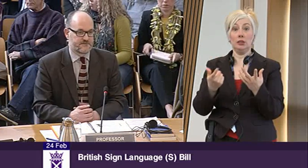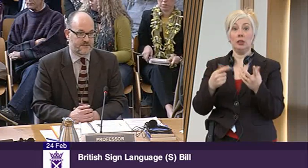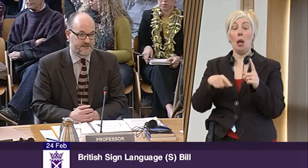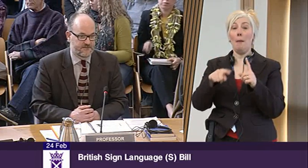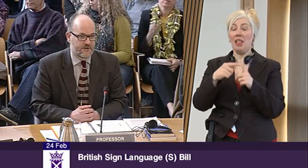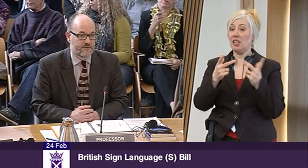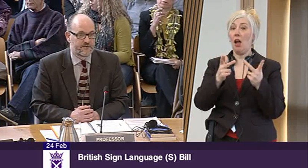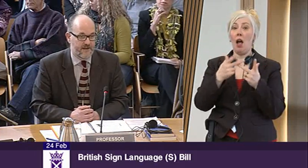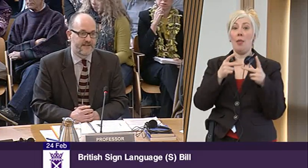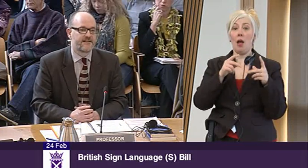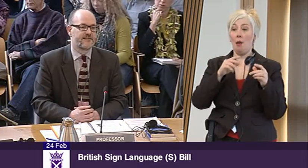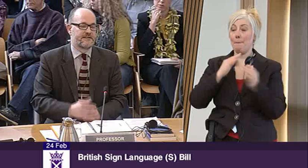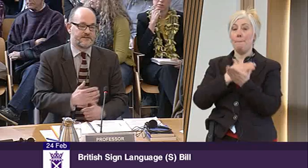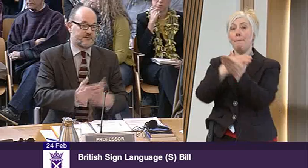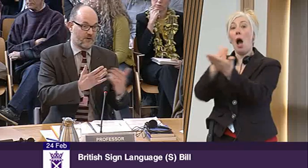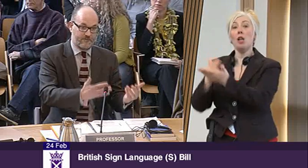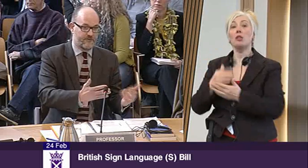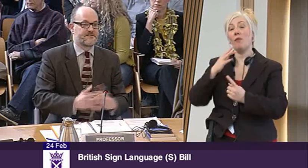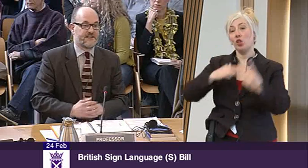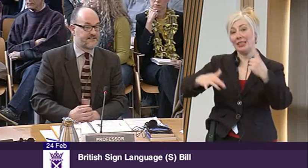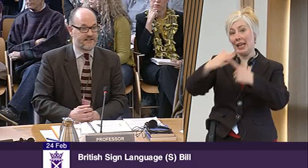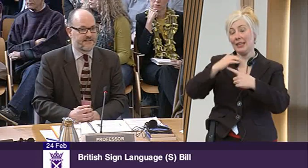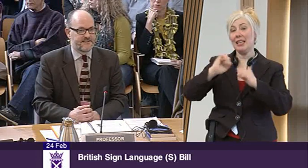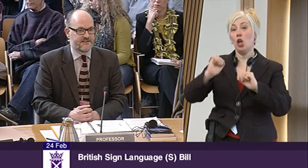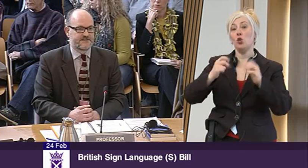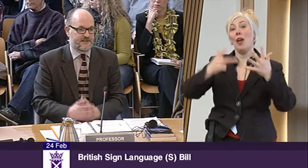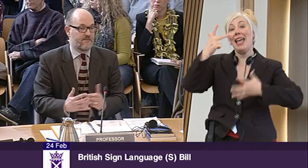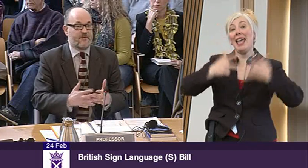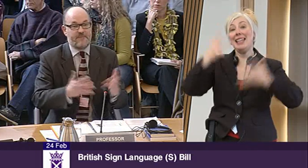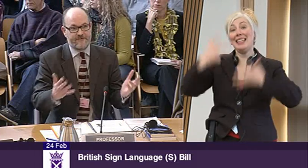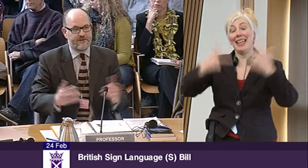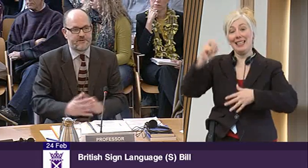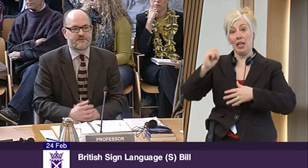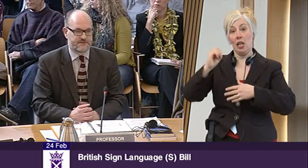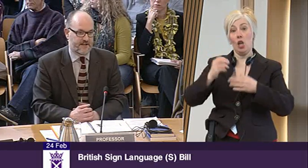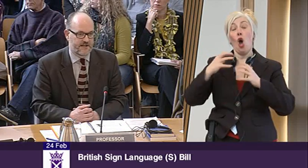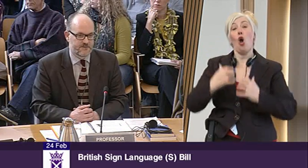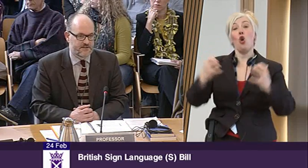of society follow from that. The conference in 1880 that banned the use of sign language